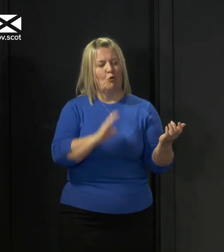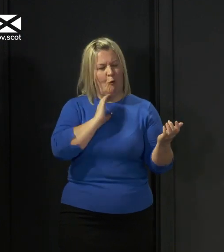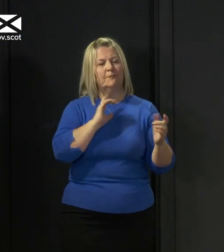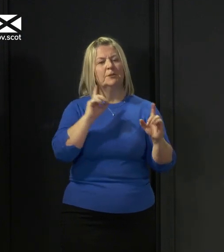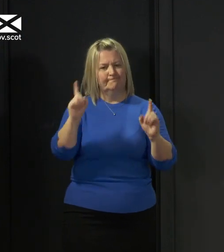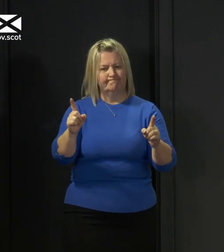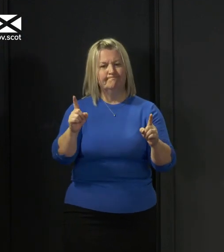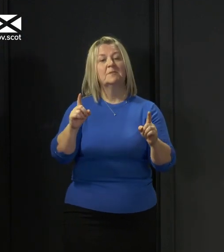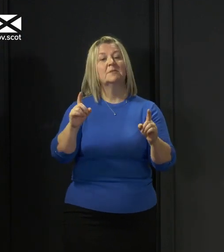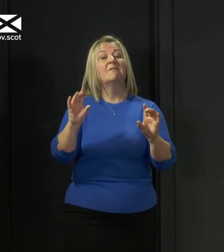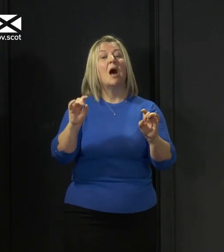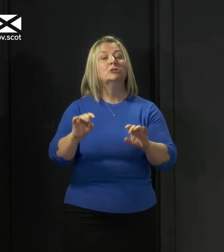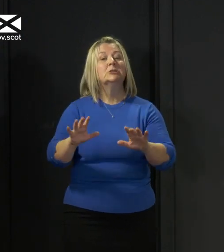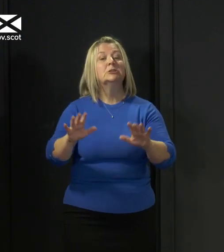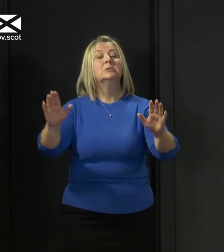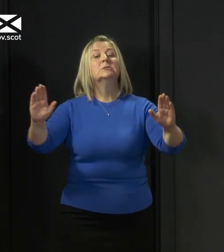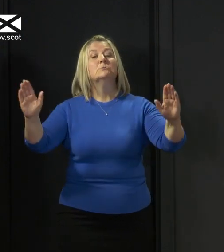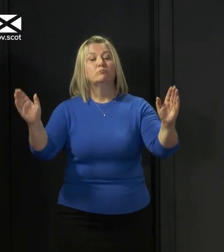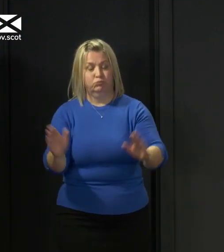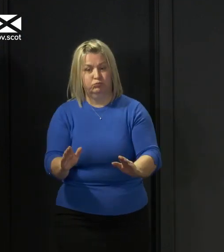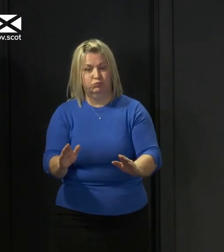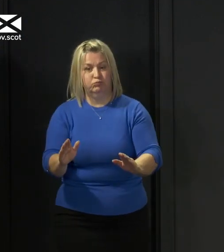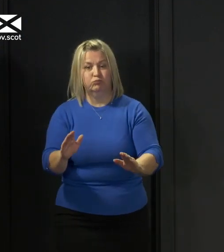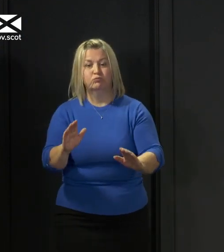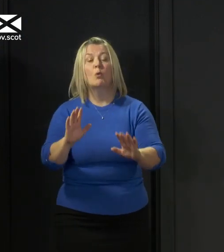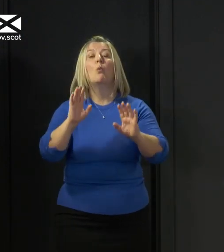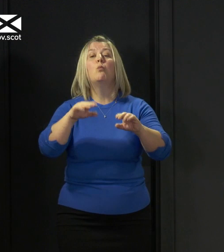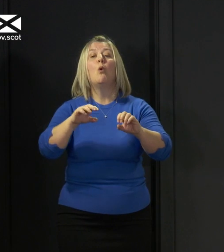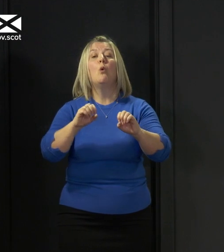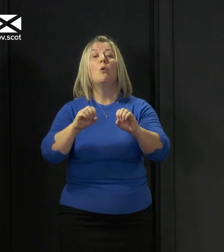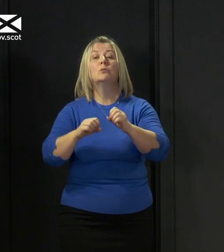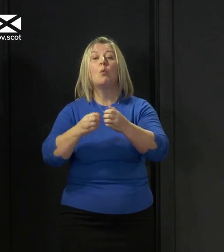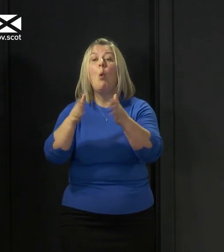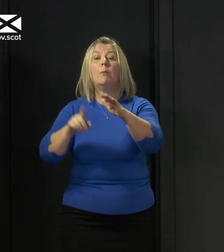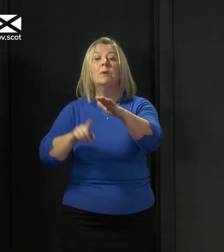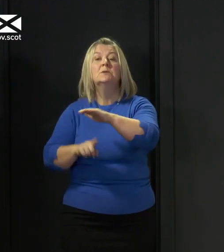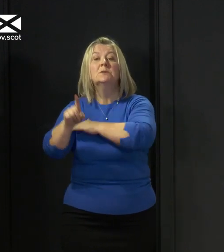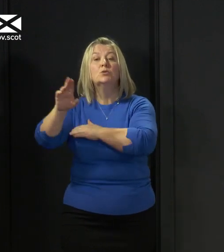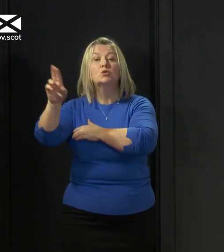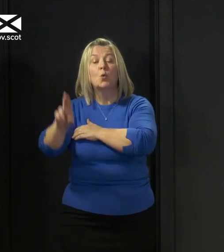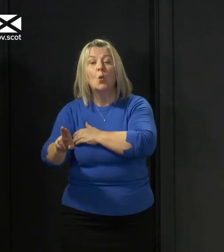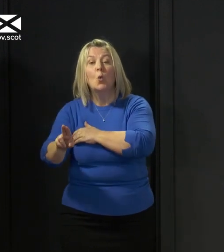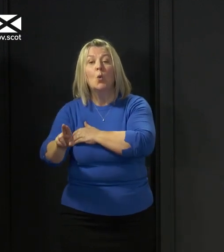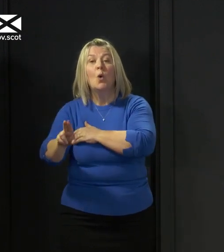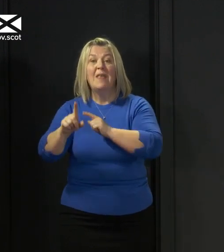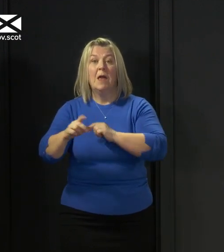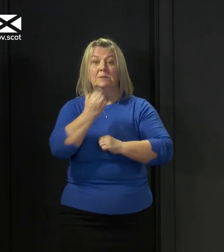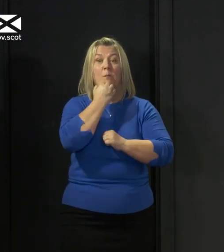position to give certainty about when that might be but we are acutely aware and I am acutely aware it's one of the many